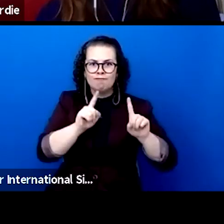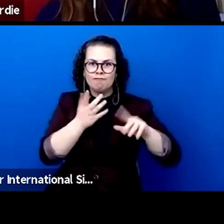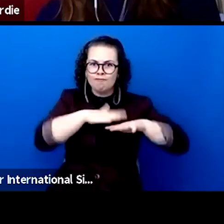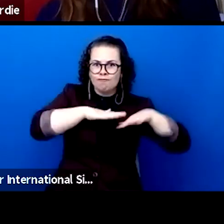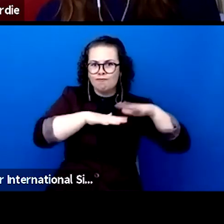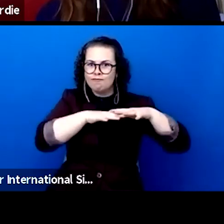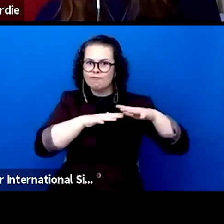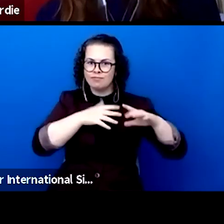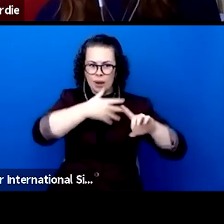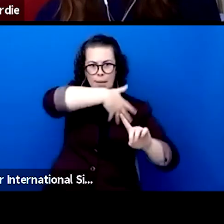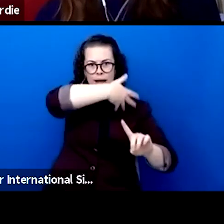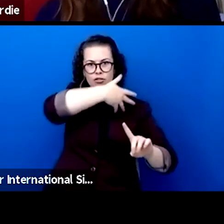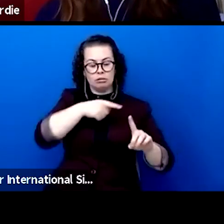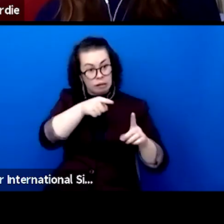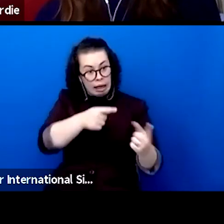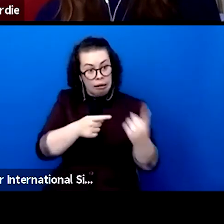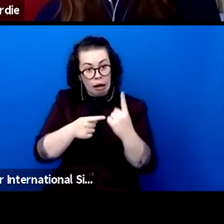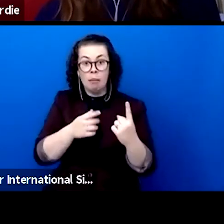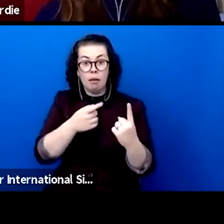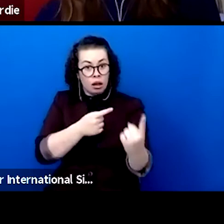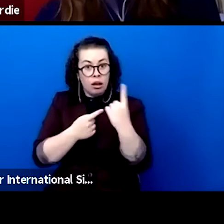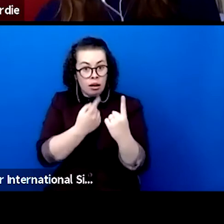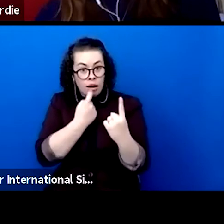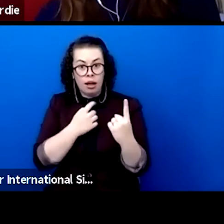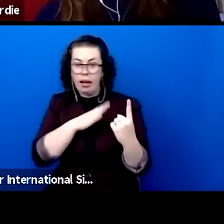and then you will listen to them and then you know slowly things will change you know